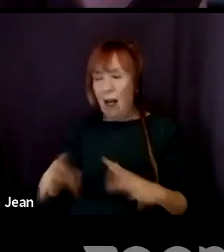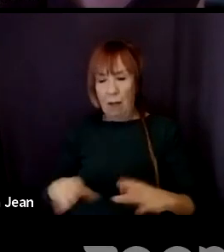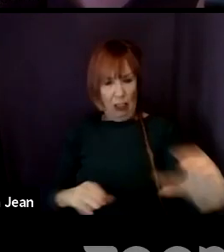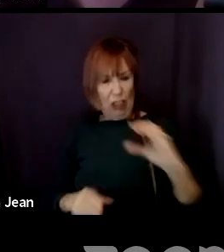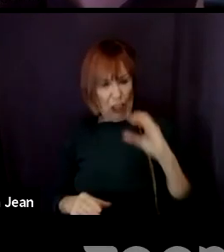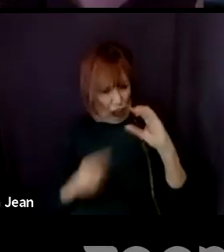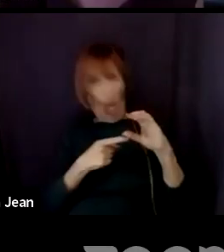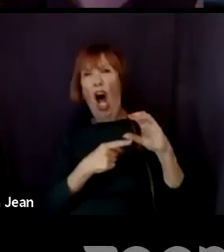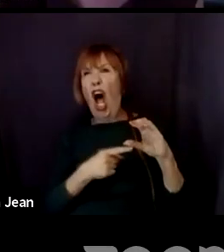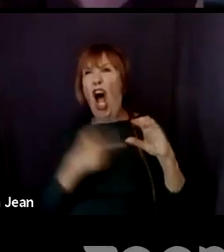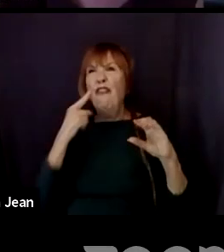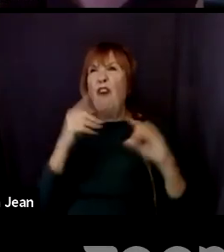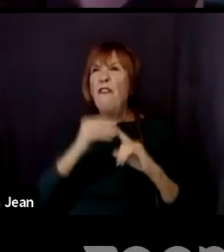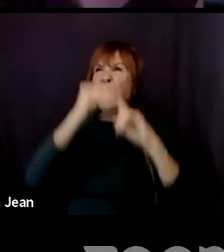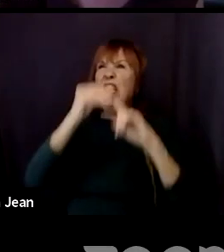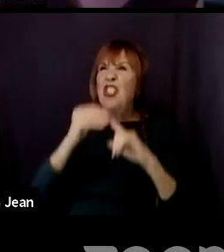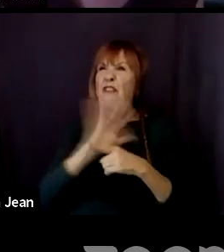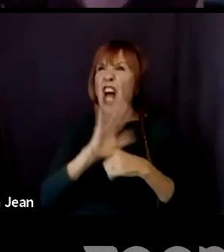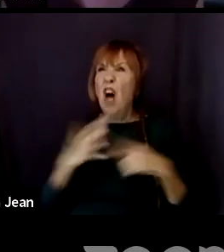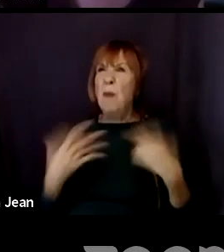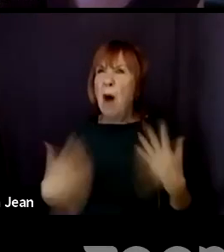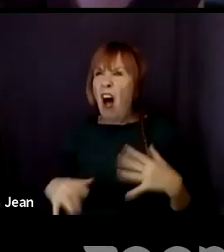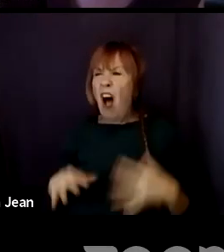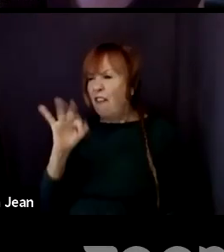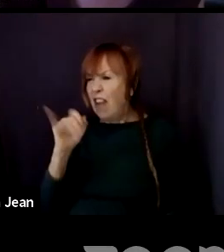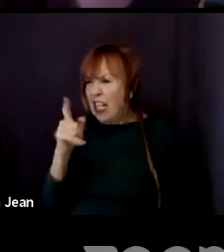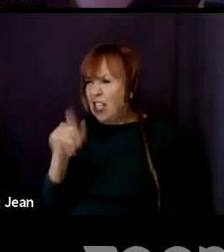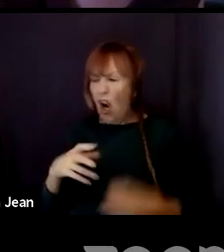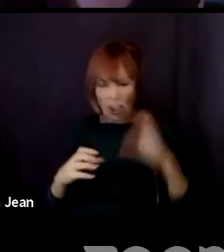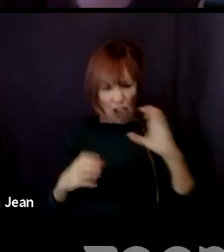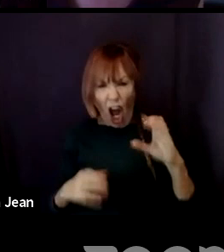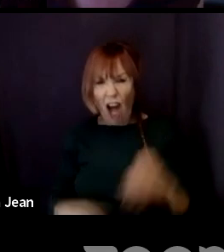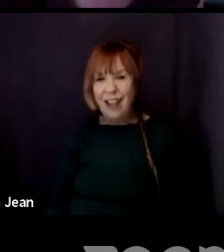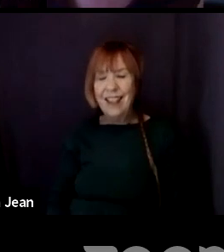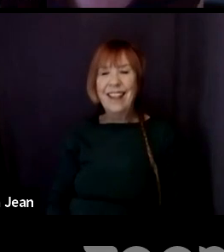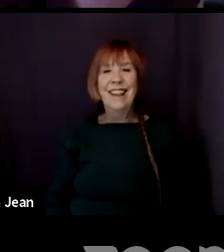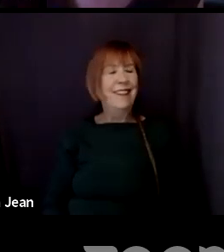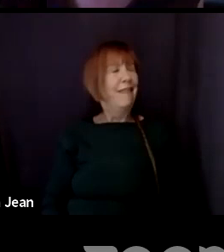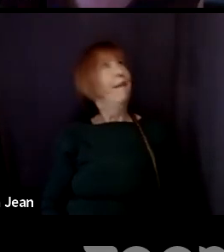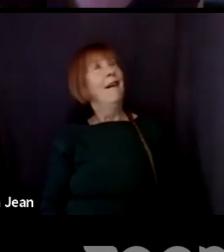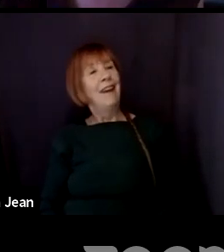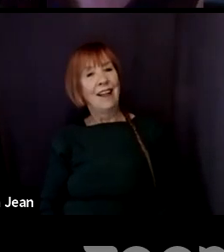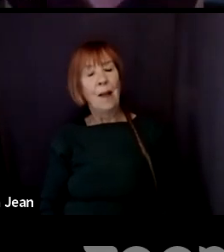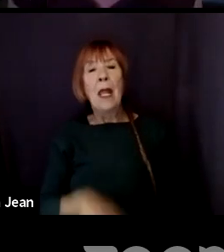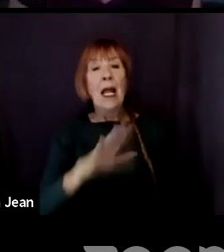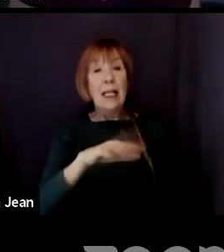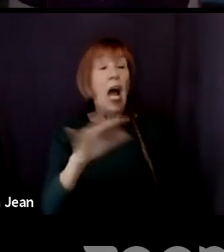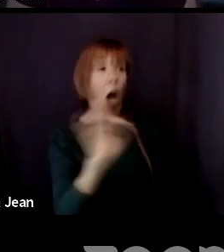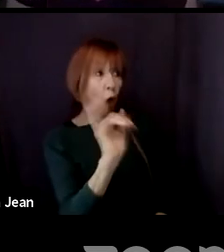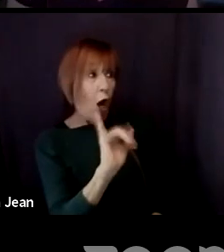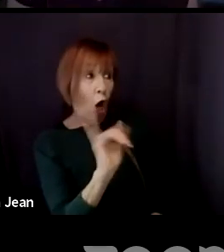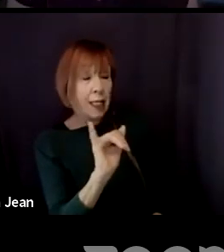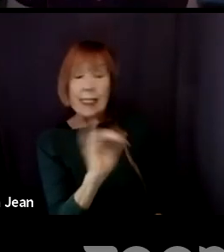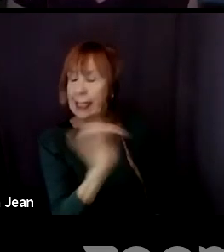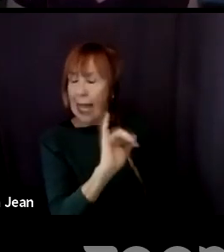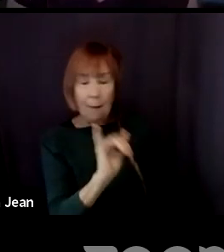(mumbles) Can I say something to that? Just really quick. Yeah. Whenever you send a script to anybody